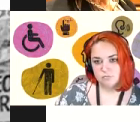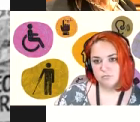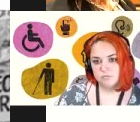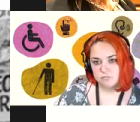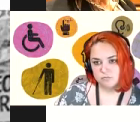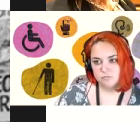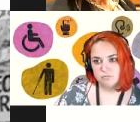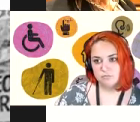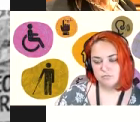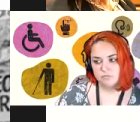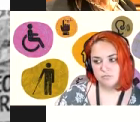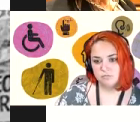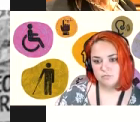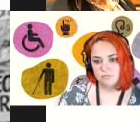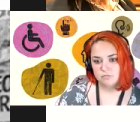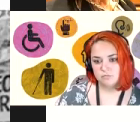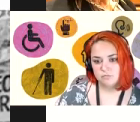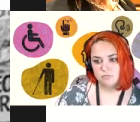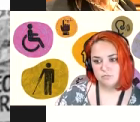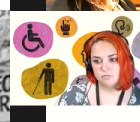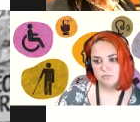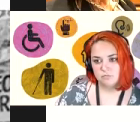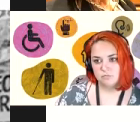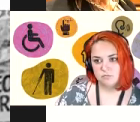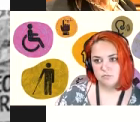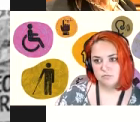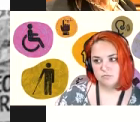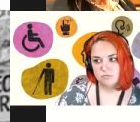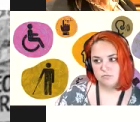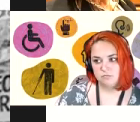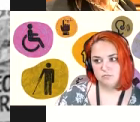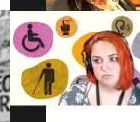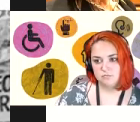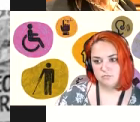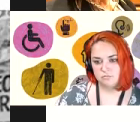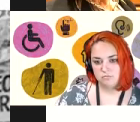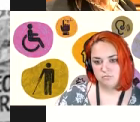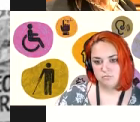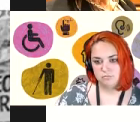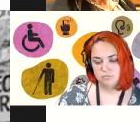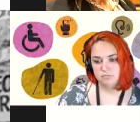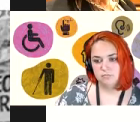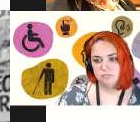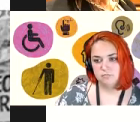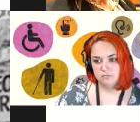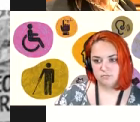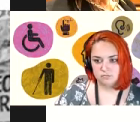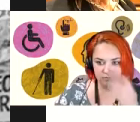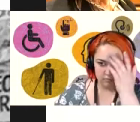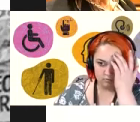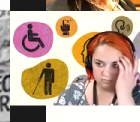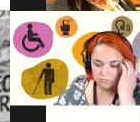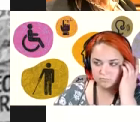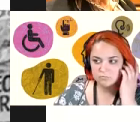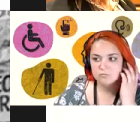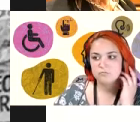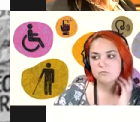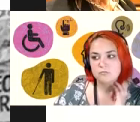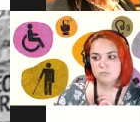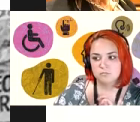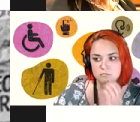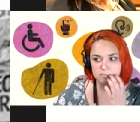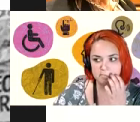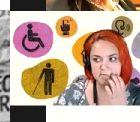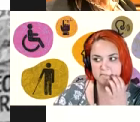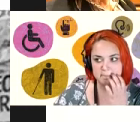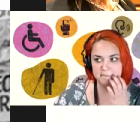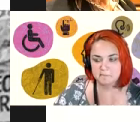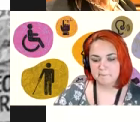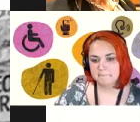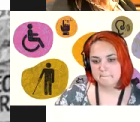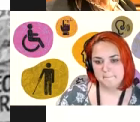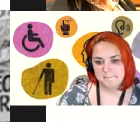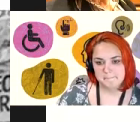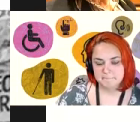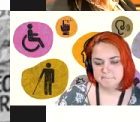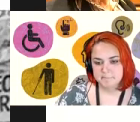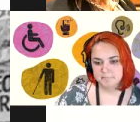disabled community to remain vigilant about moments in which it is easier to listen to